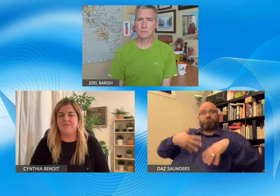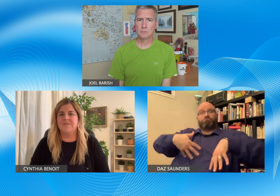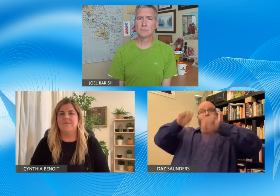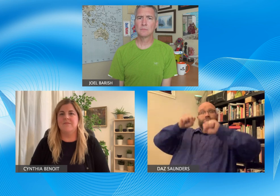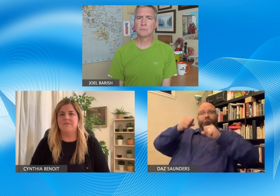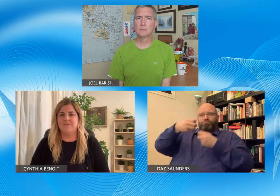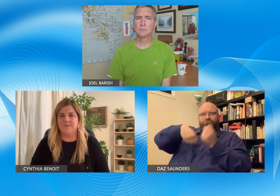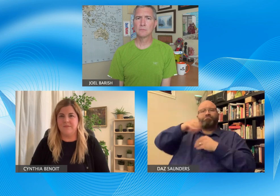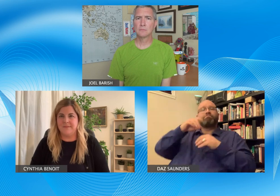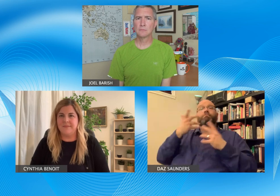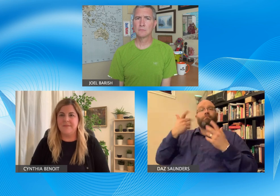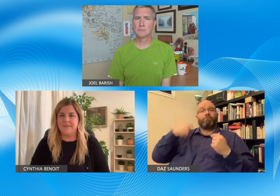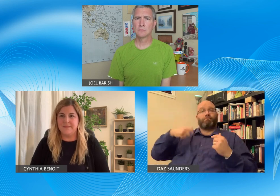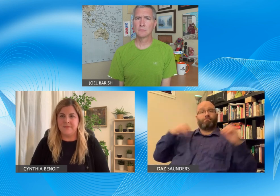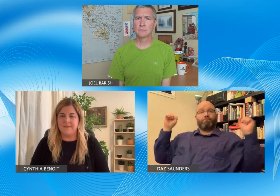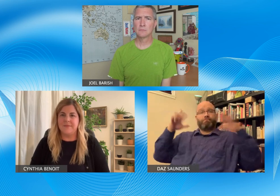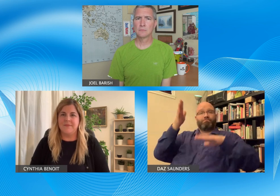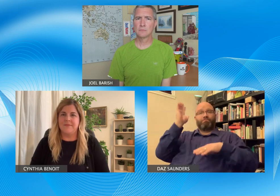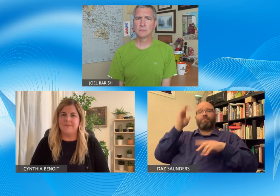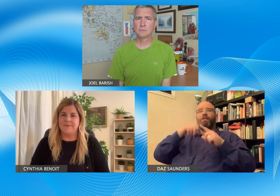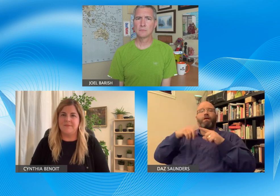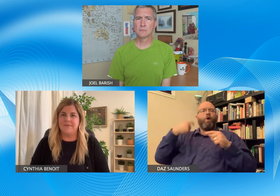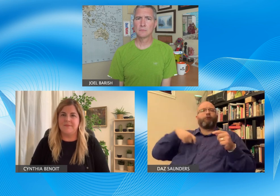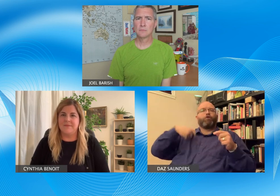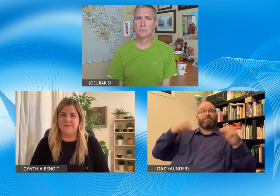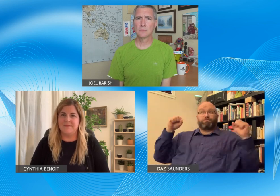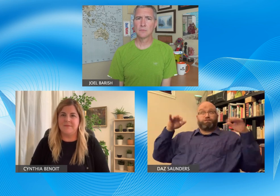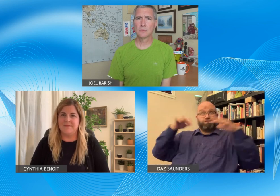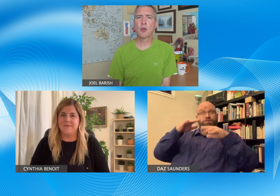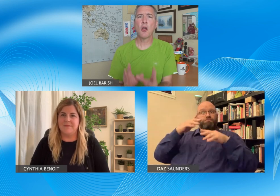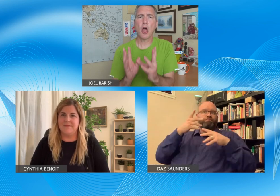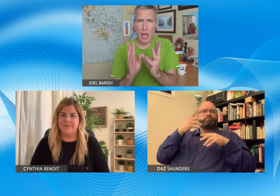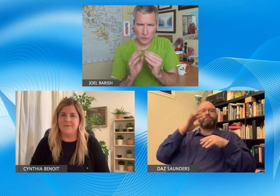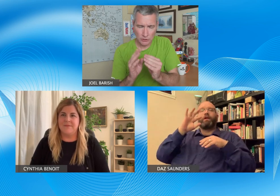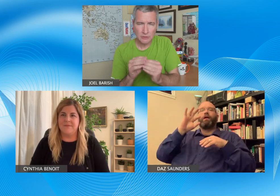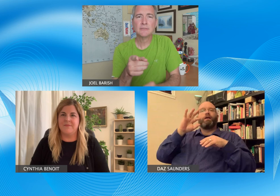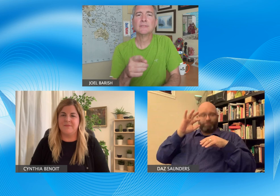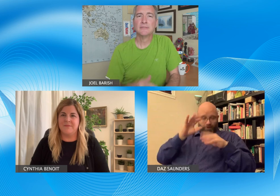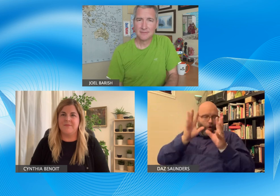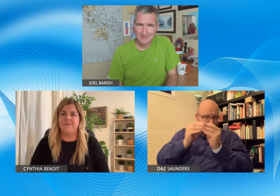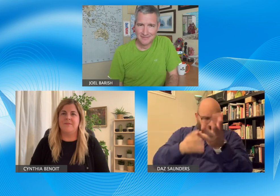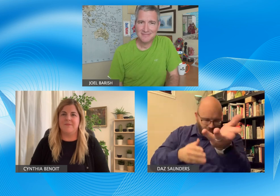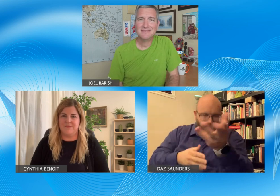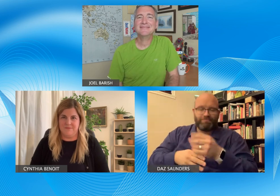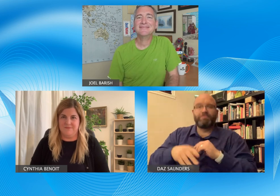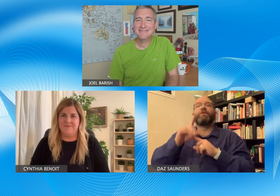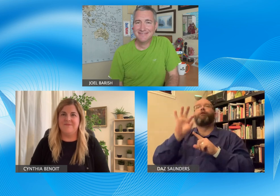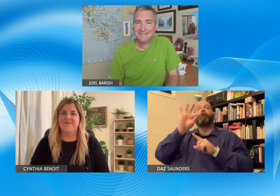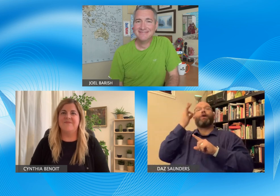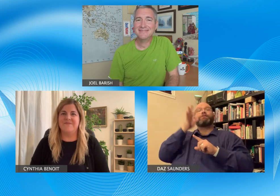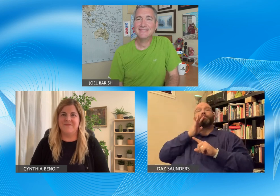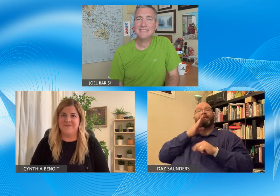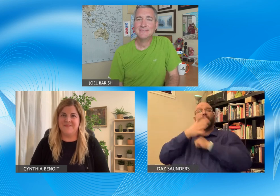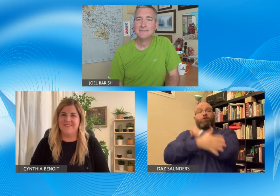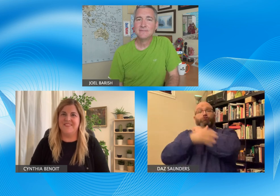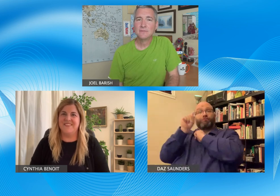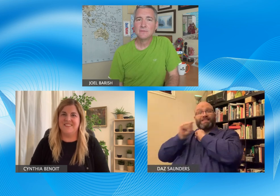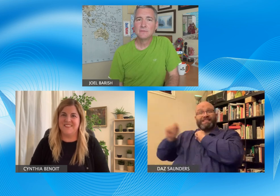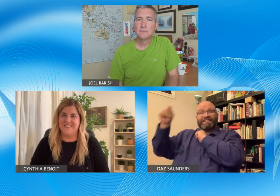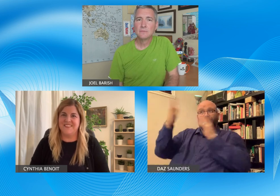It was a conference focusing on Deaf Studies from francophone countries.